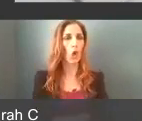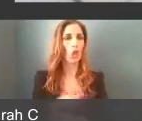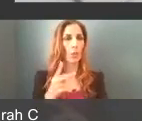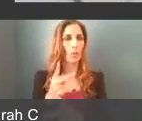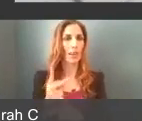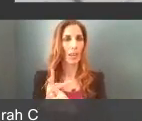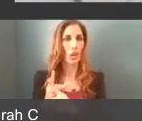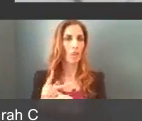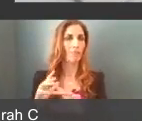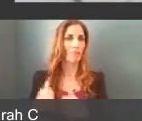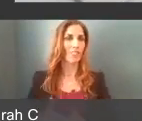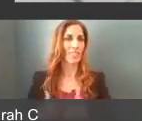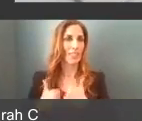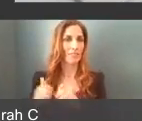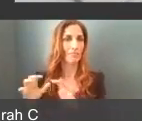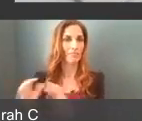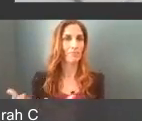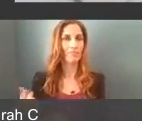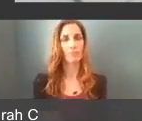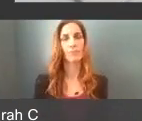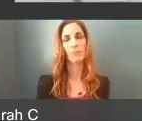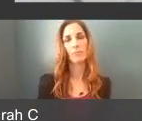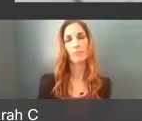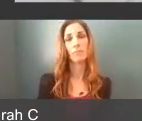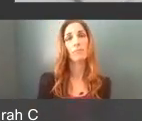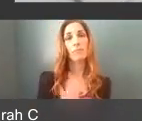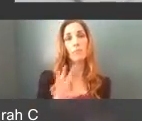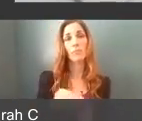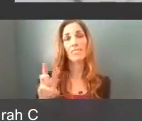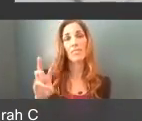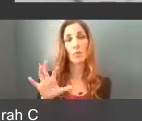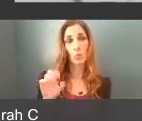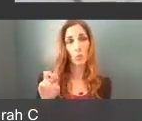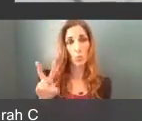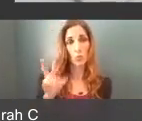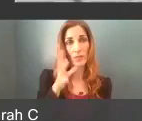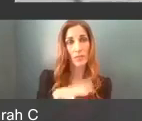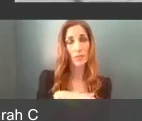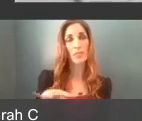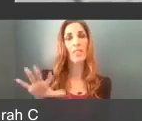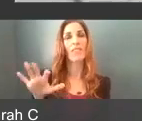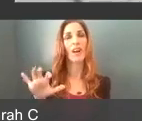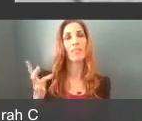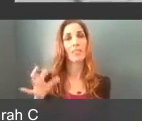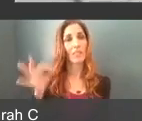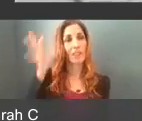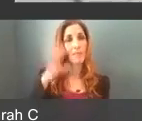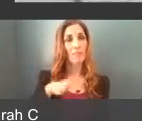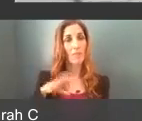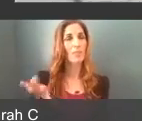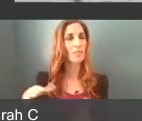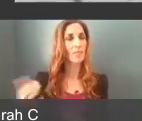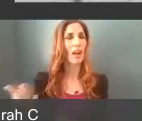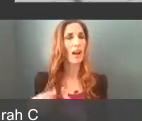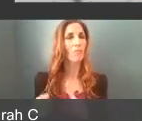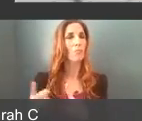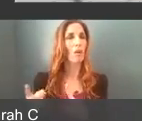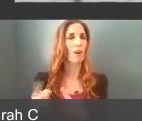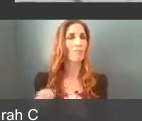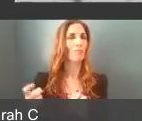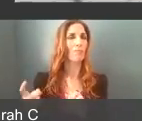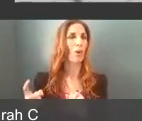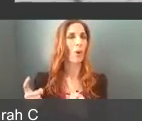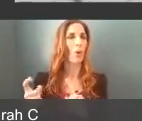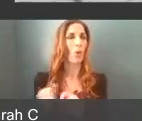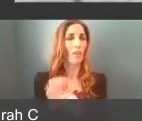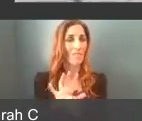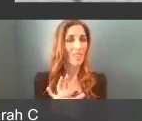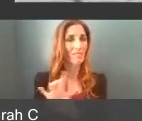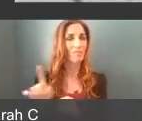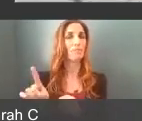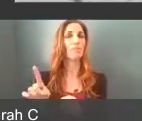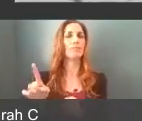Overall, 602 females and 579 males have lost their life to COVID-19 and they ranged in age from 25